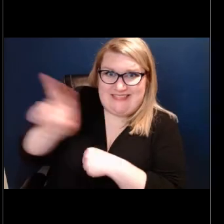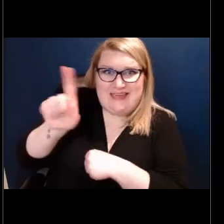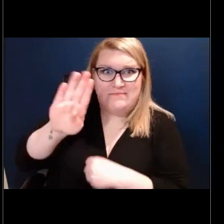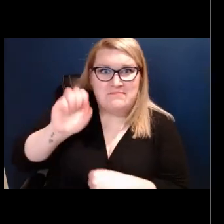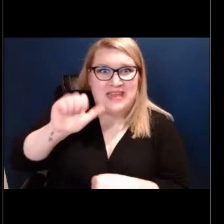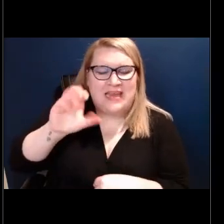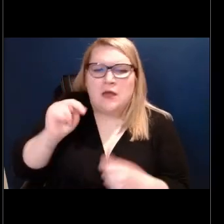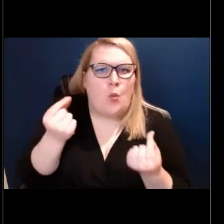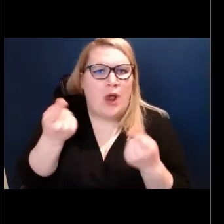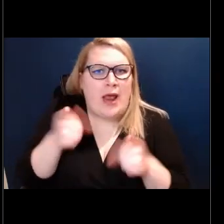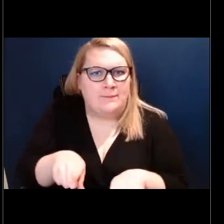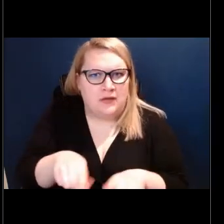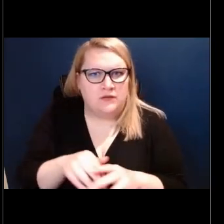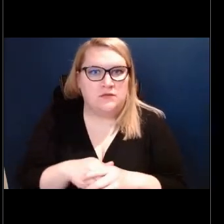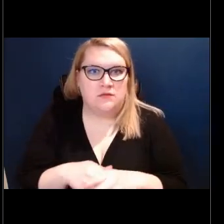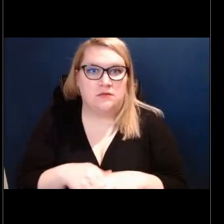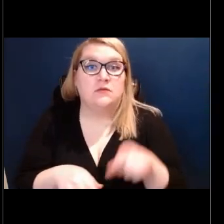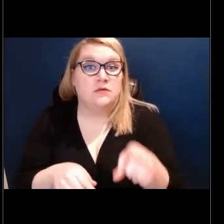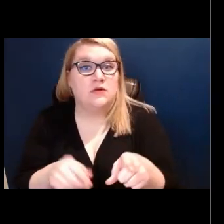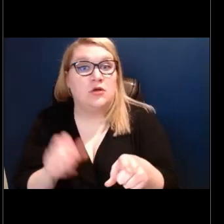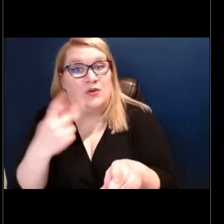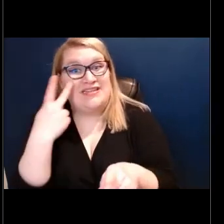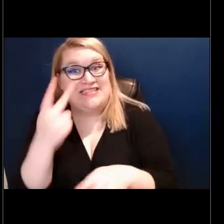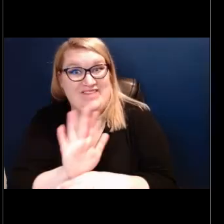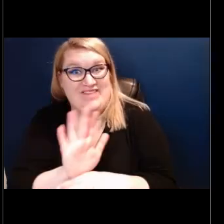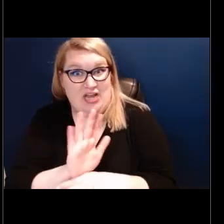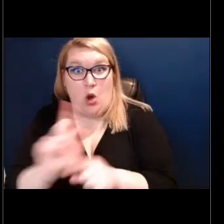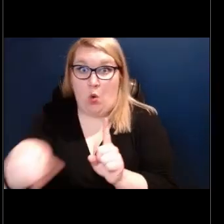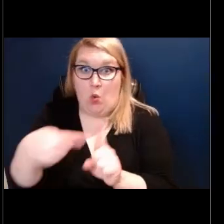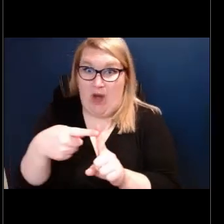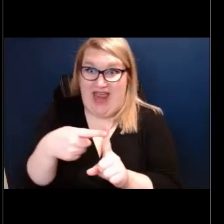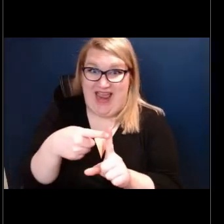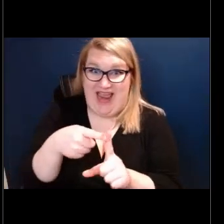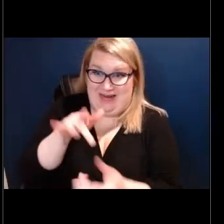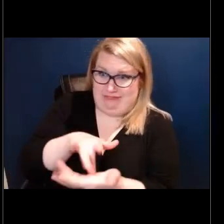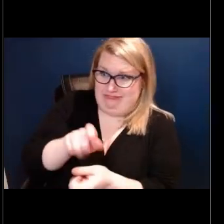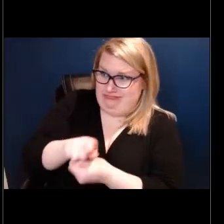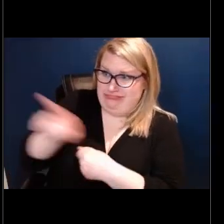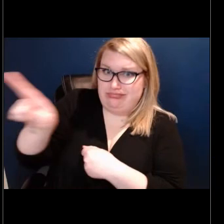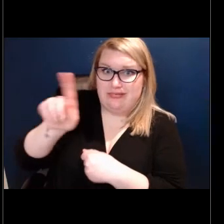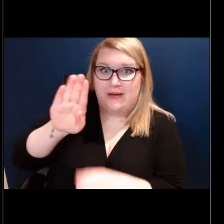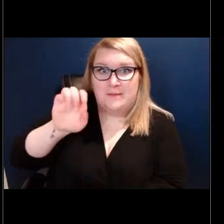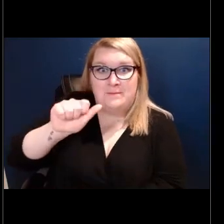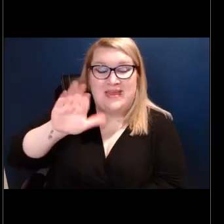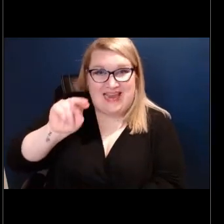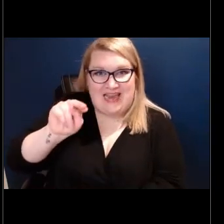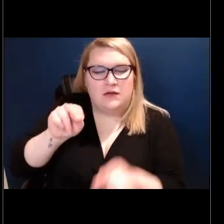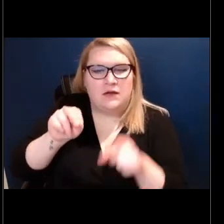Well, here we have a video where once the beacon goes off this was a case 50 miles off the outer banks